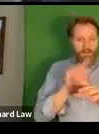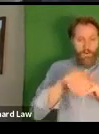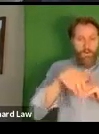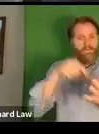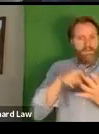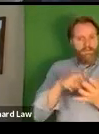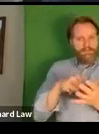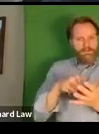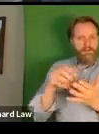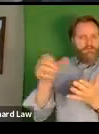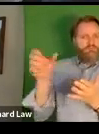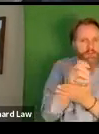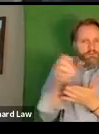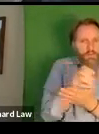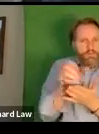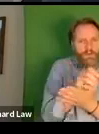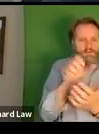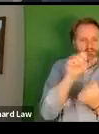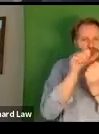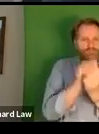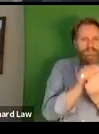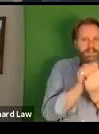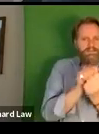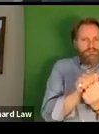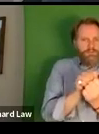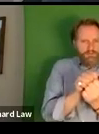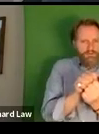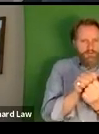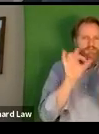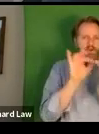contact centre so I can forward on the Skype invitation for the members meeting